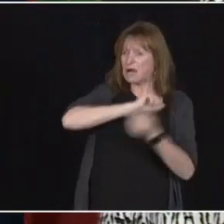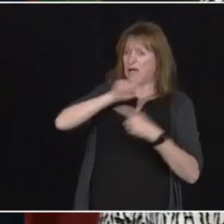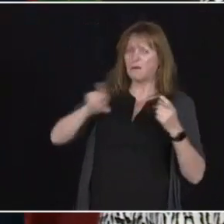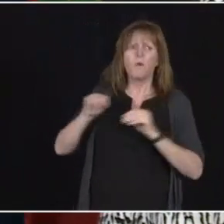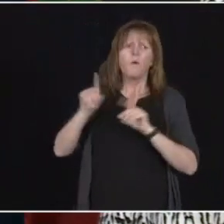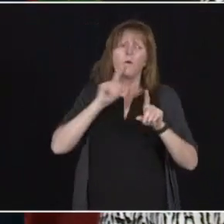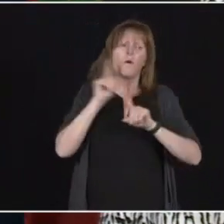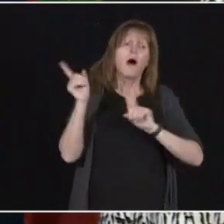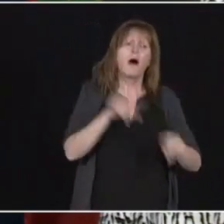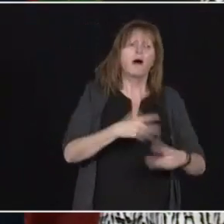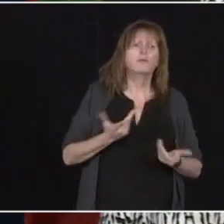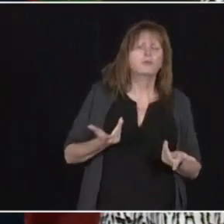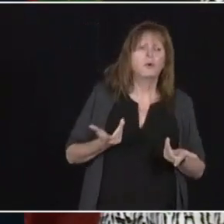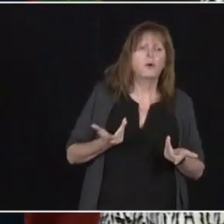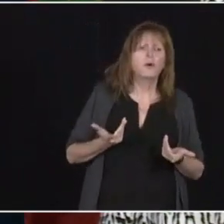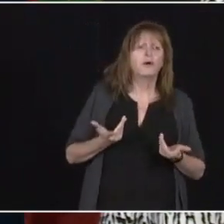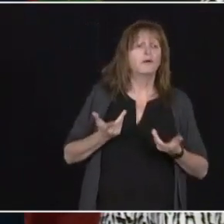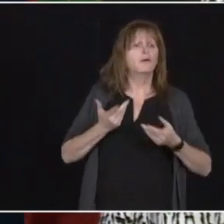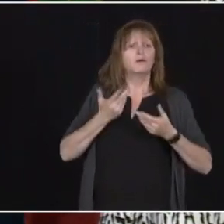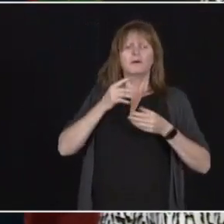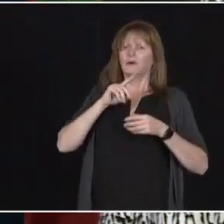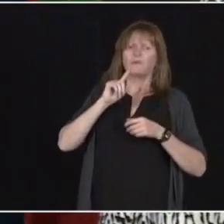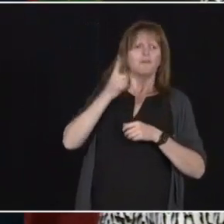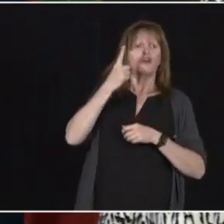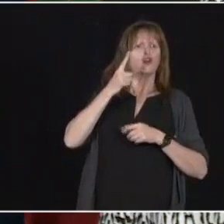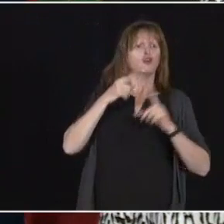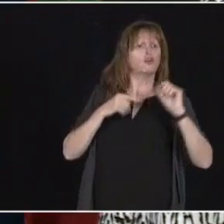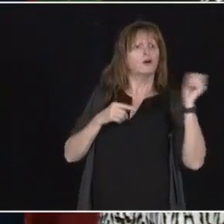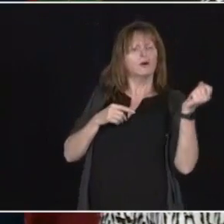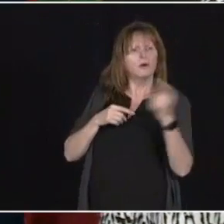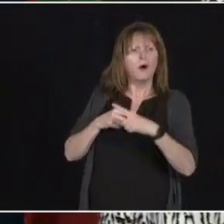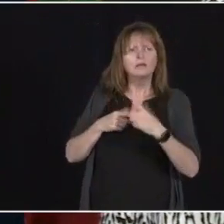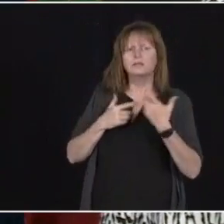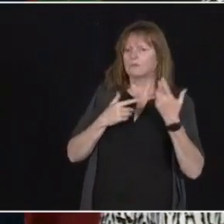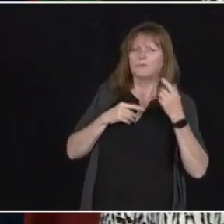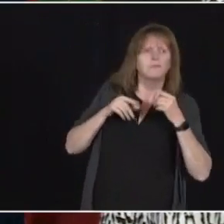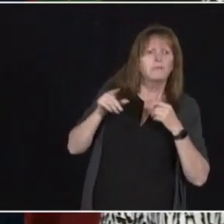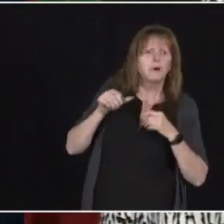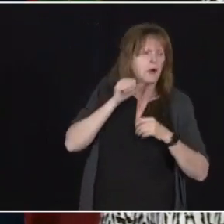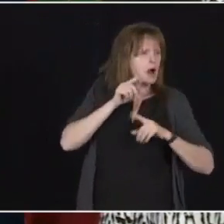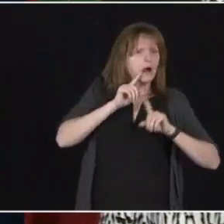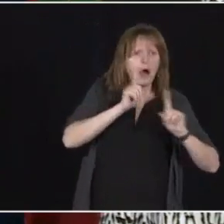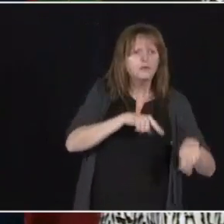In fact, you ignored all questions today from Andrea Horvath in question period. You didn't answer any questions from, the